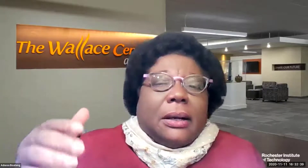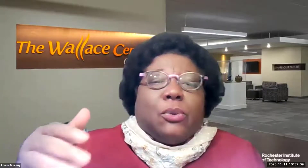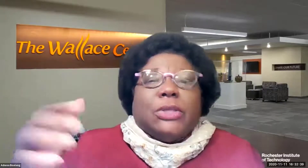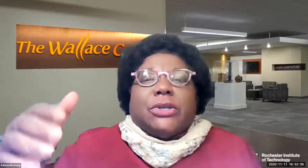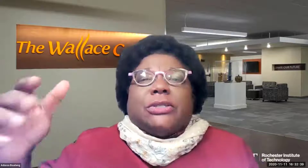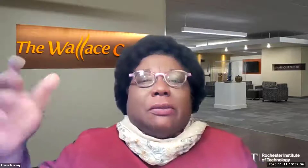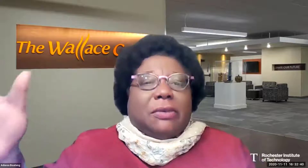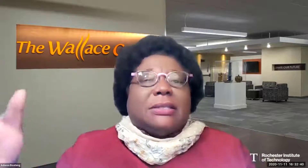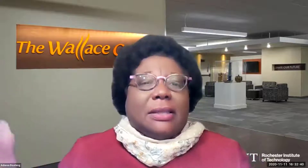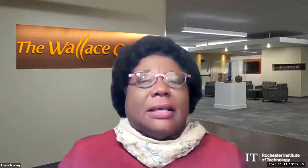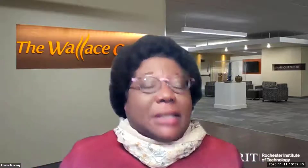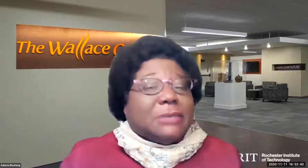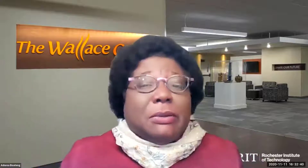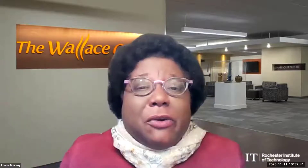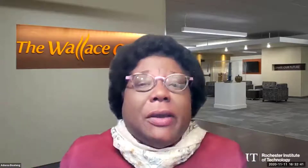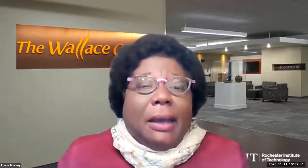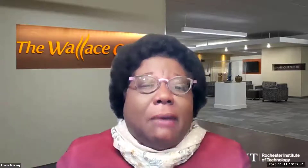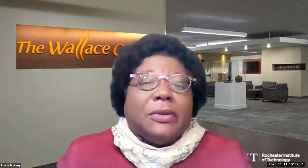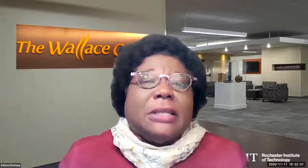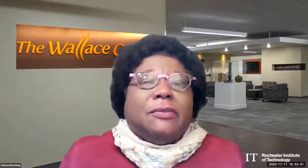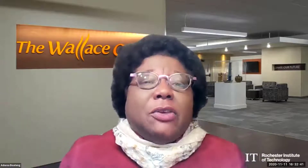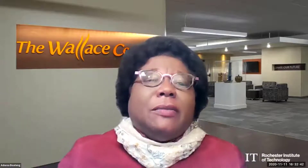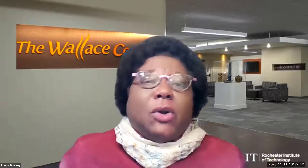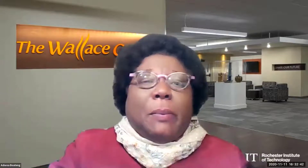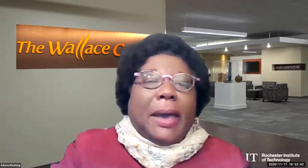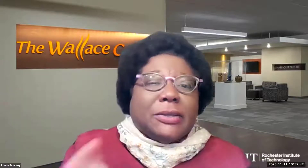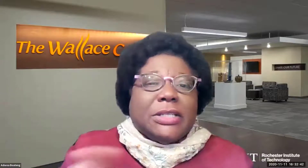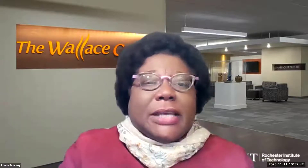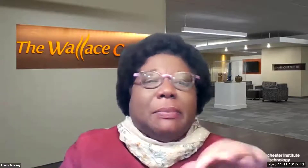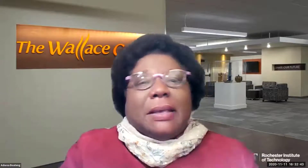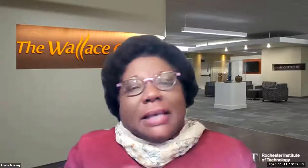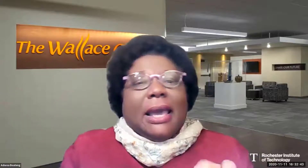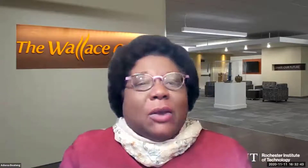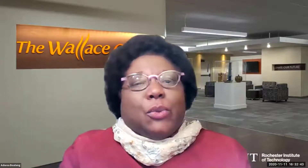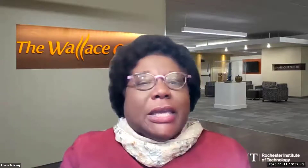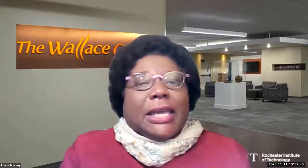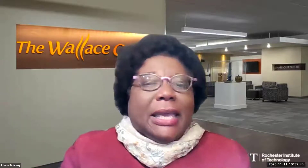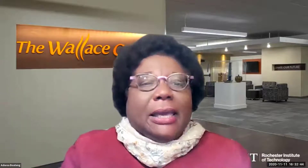Adwoa Boateng: Research on this and this has been very helpful. So if you haven't, go back to each database and re King and what you're